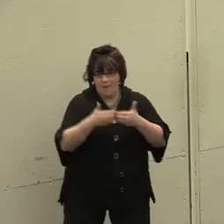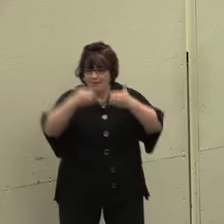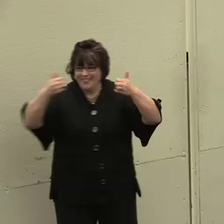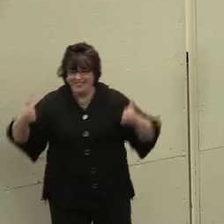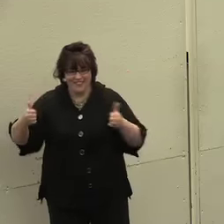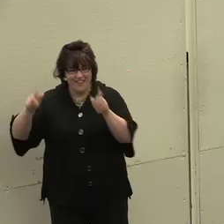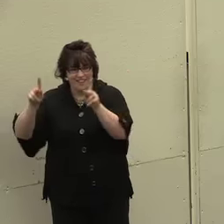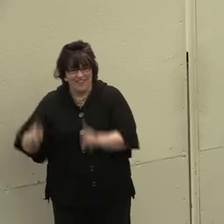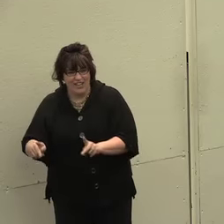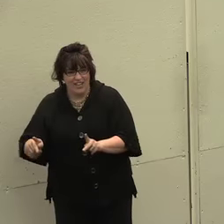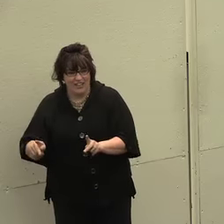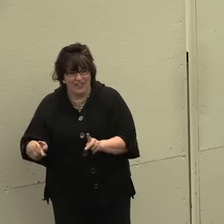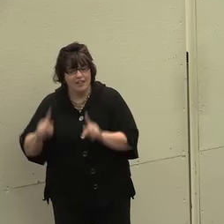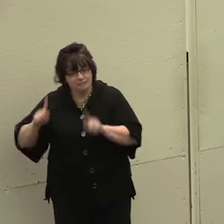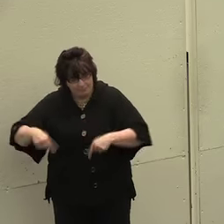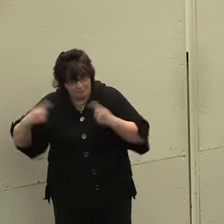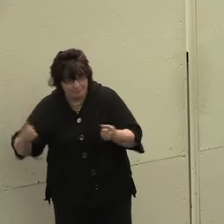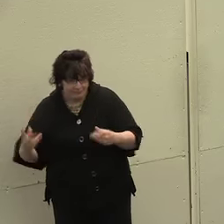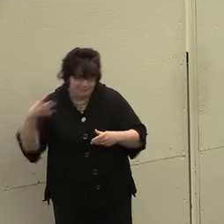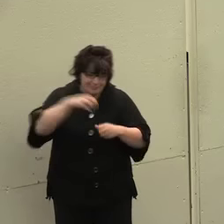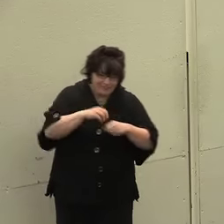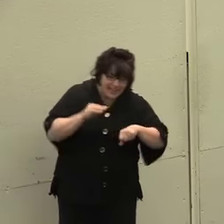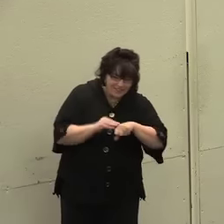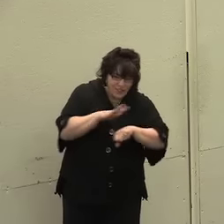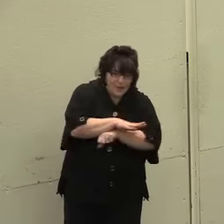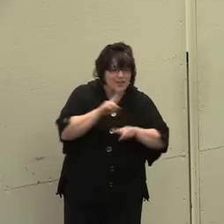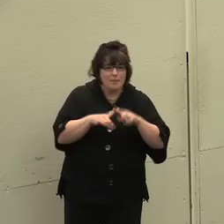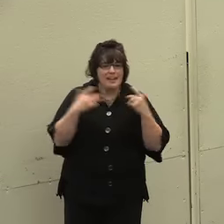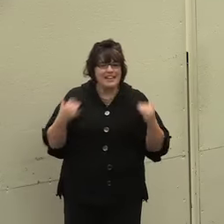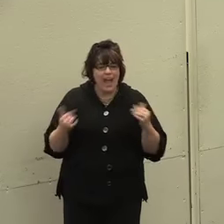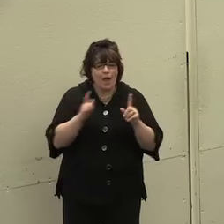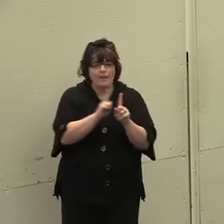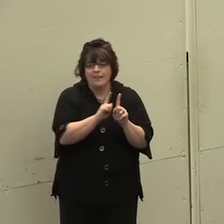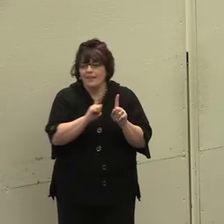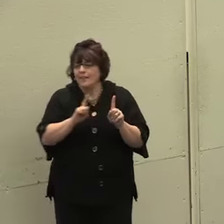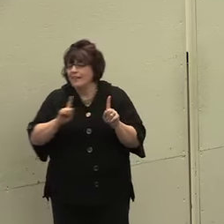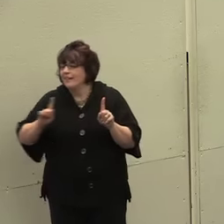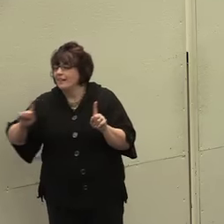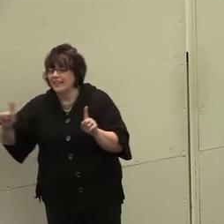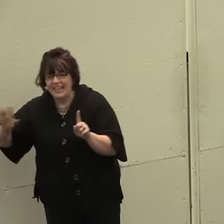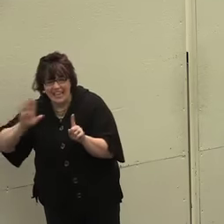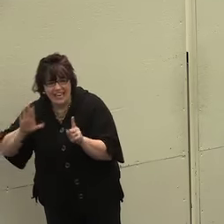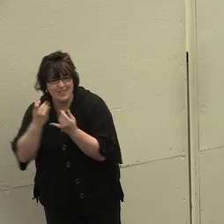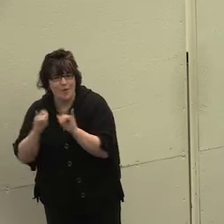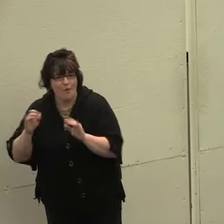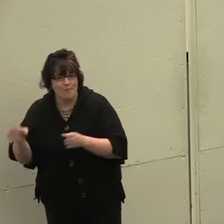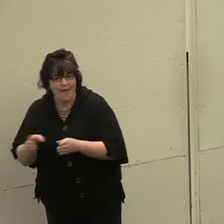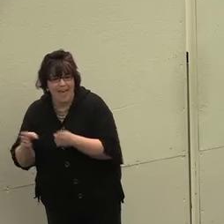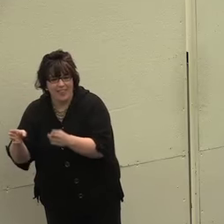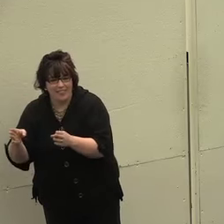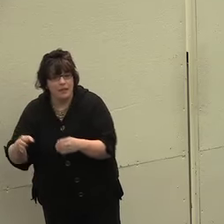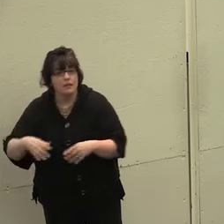even though he has been influential in this. What I hope we will be able to share together and that you will find interesting